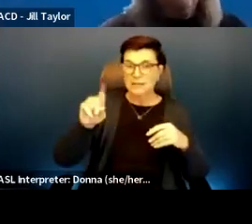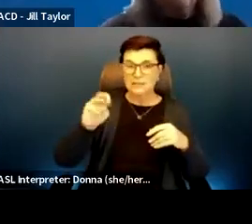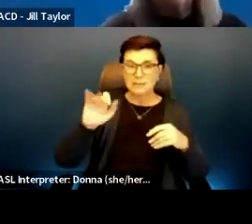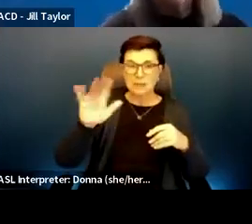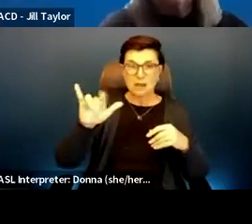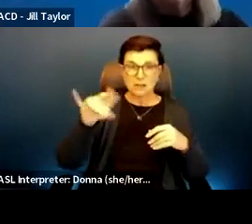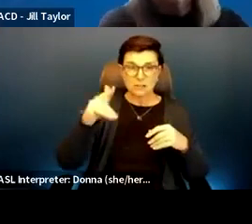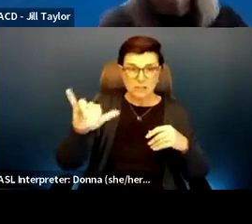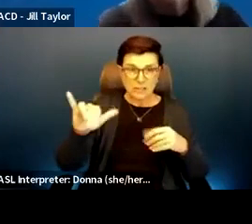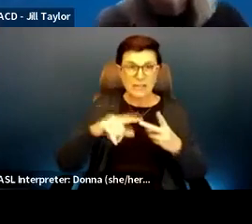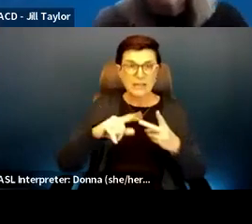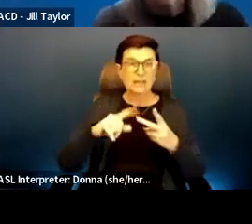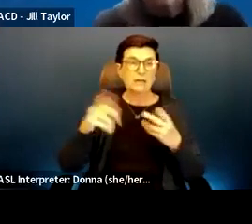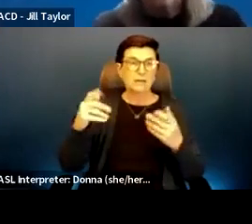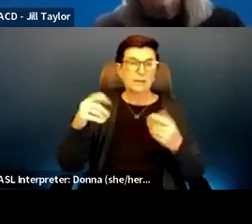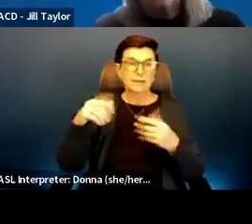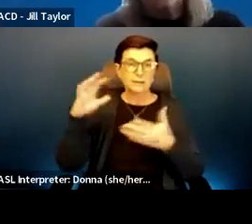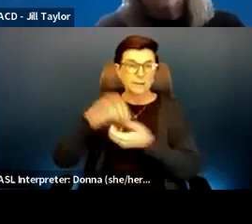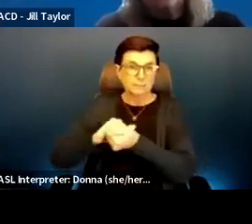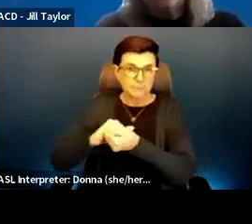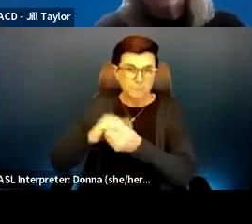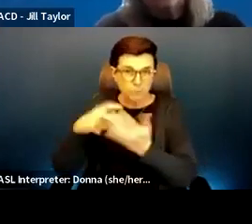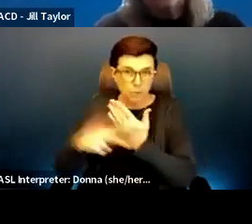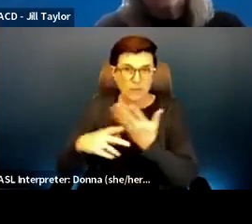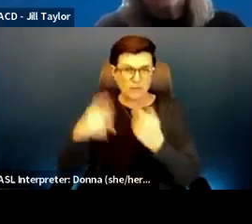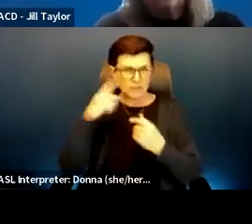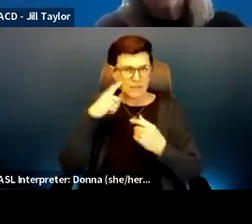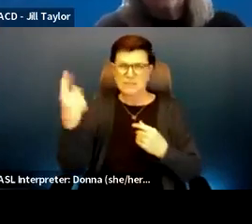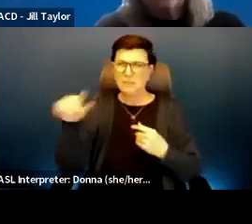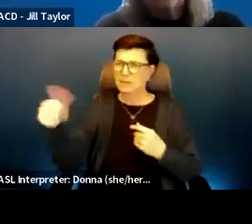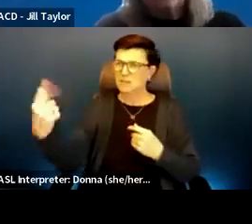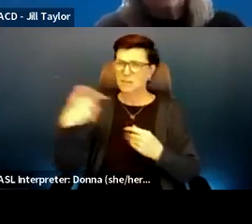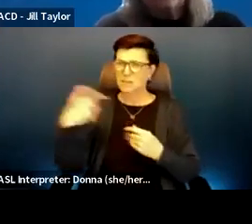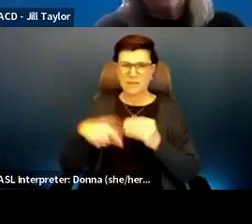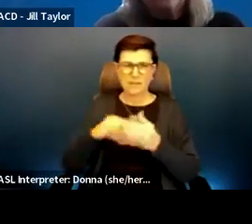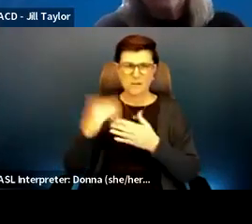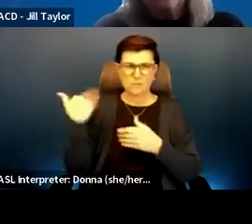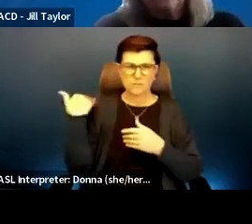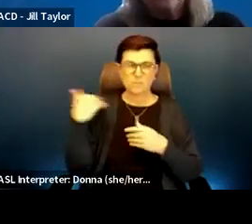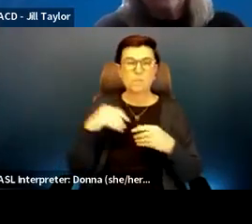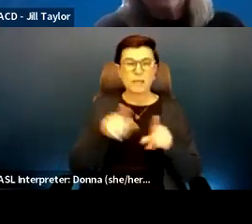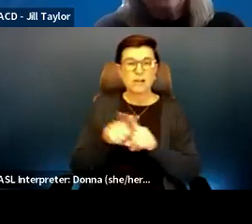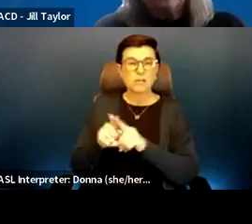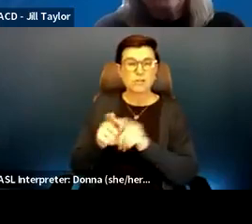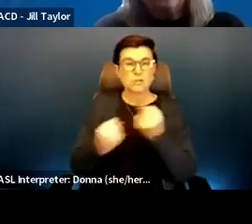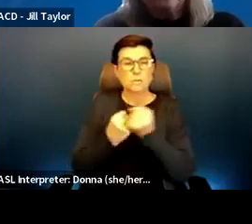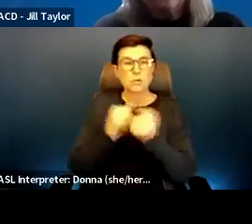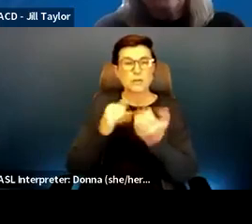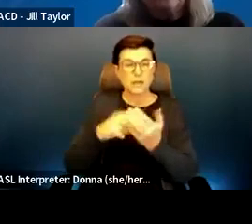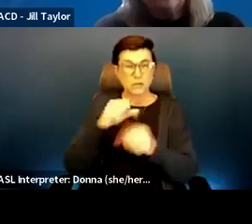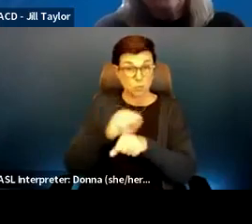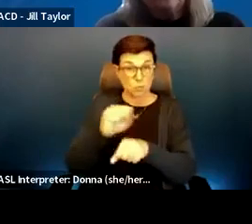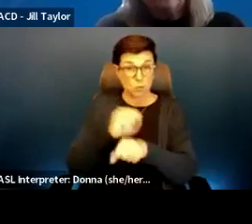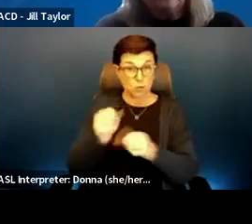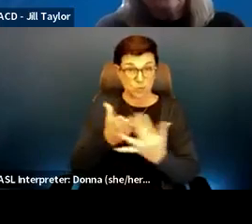I think there was a question about that earlier, and support that ongoing work through the funding that goes out through the component A2 of this grant.